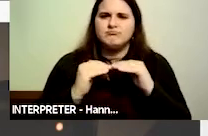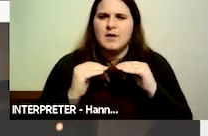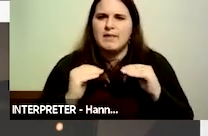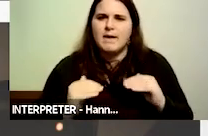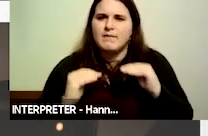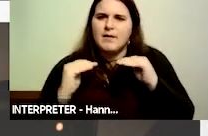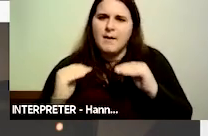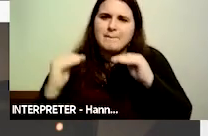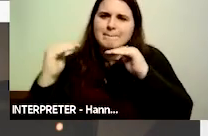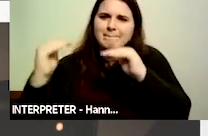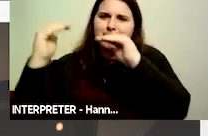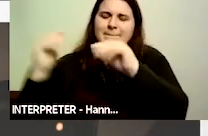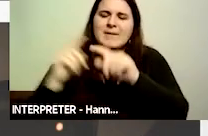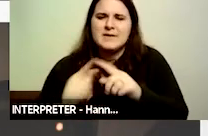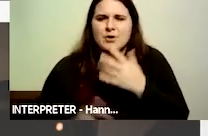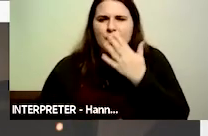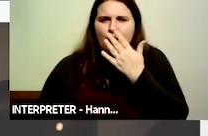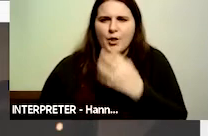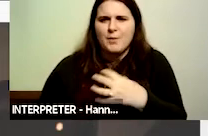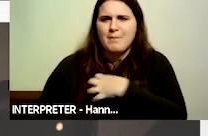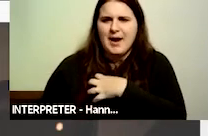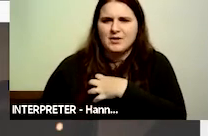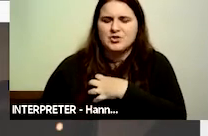Ben Woelk: And you can see the badges. They ranged everything